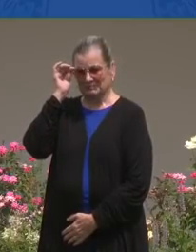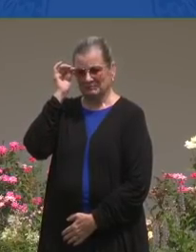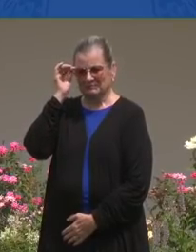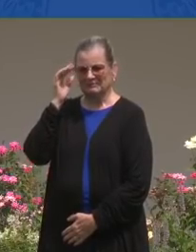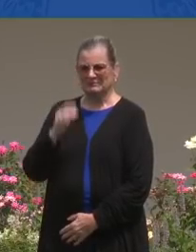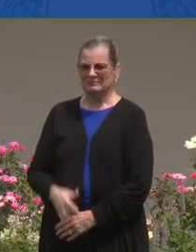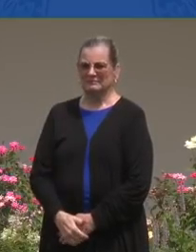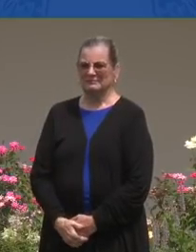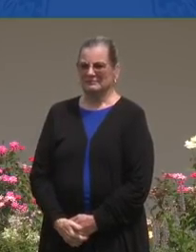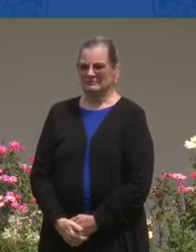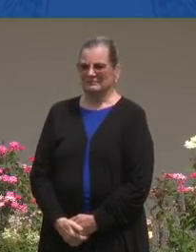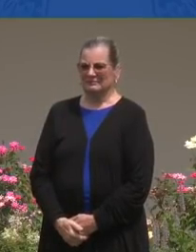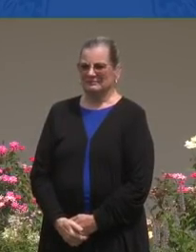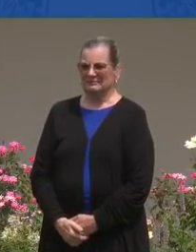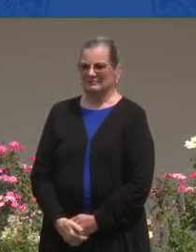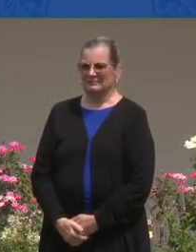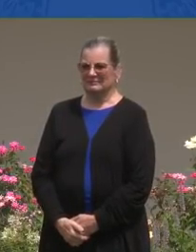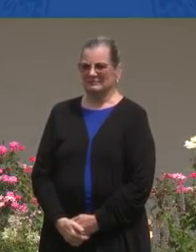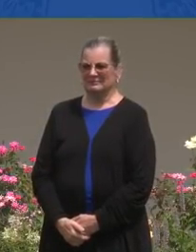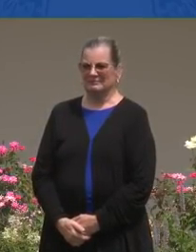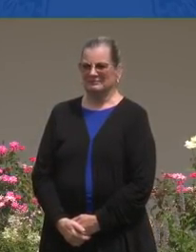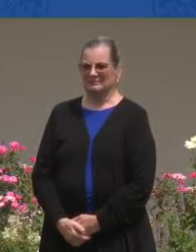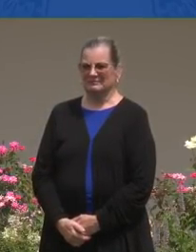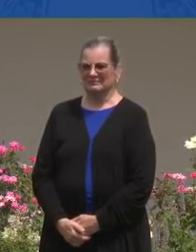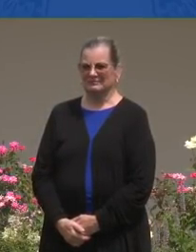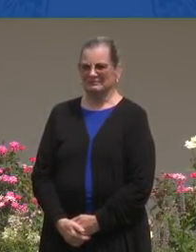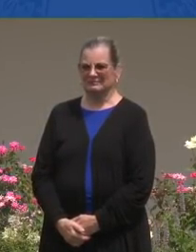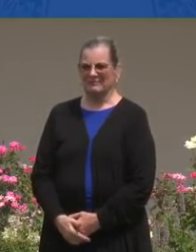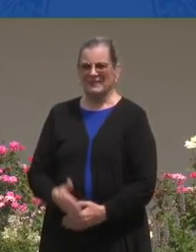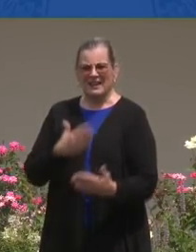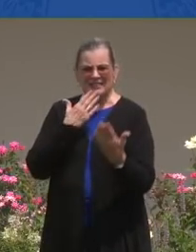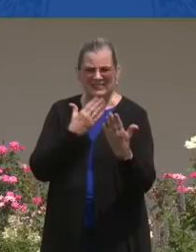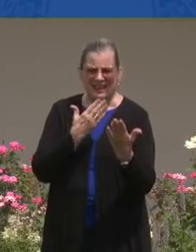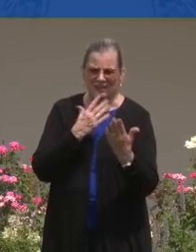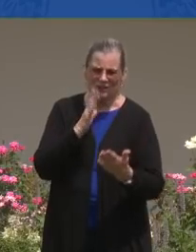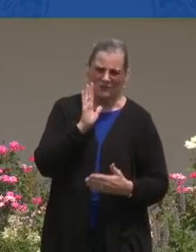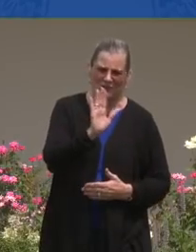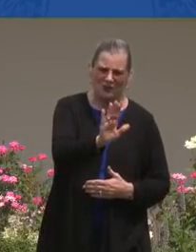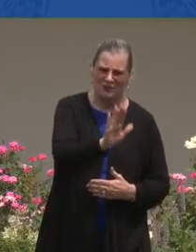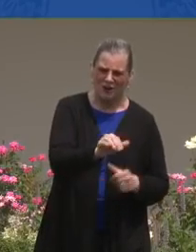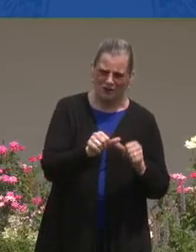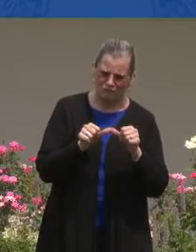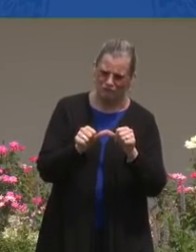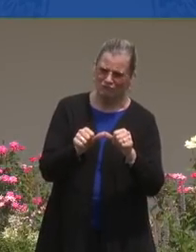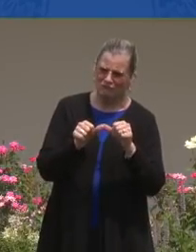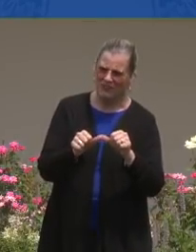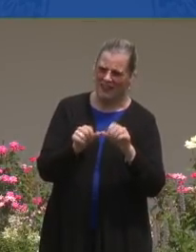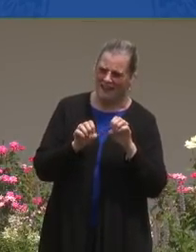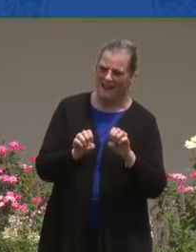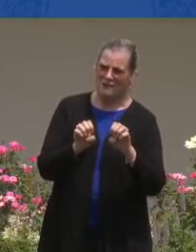You know, I want to thank you for your continued efforts to build an America for everyone and as I said,